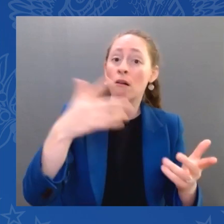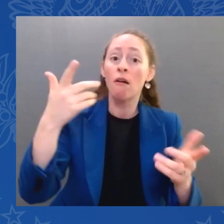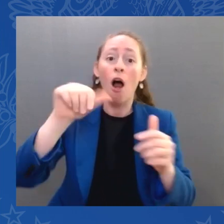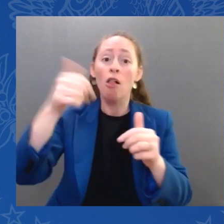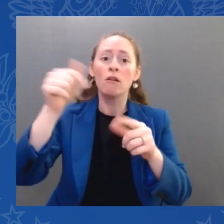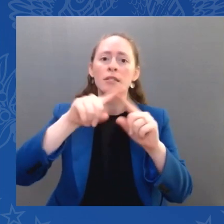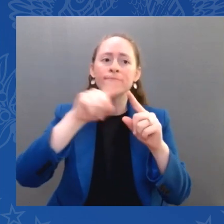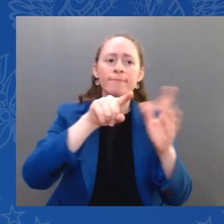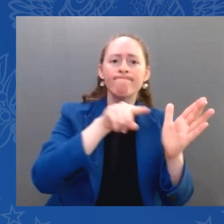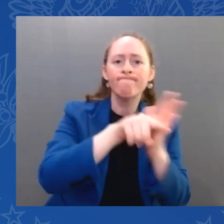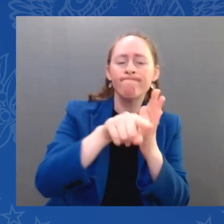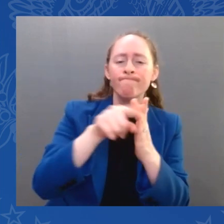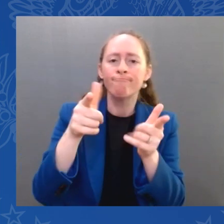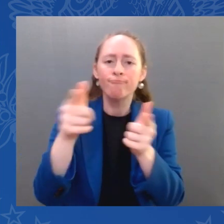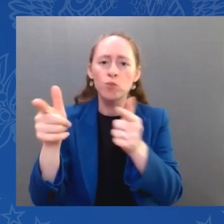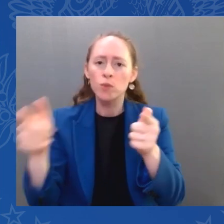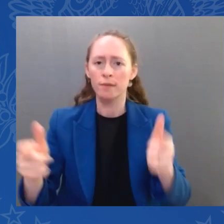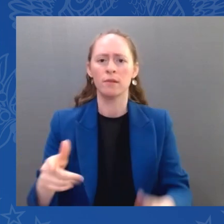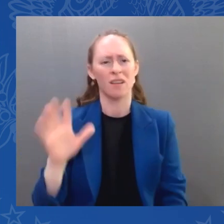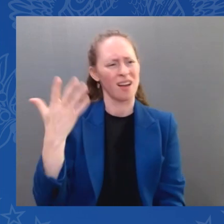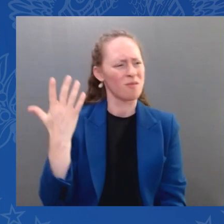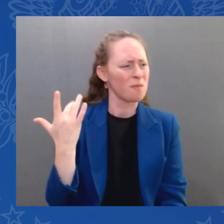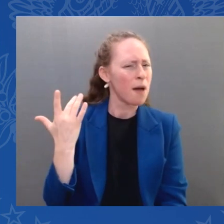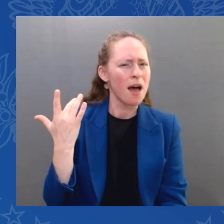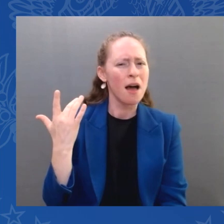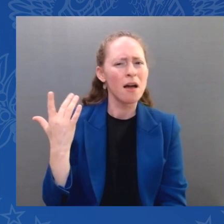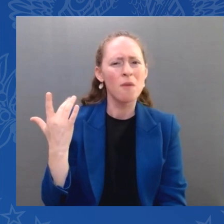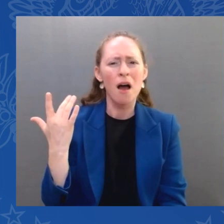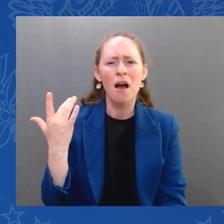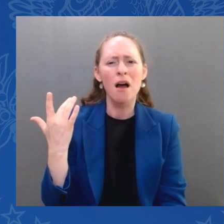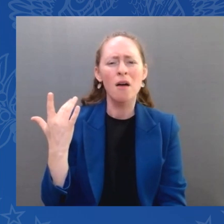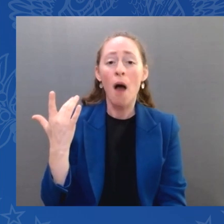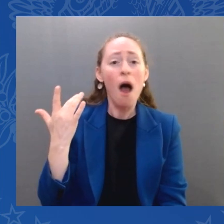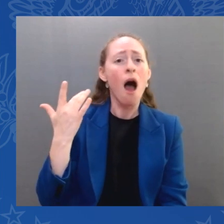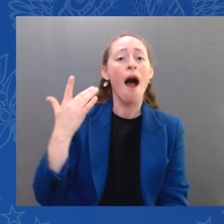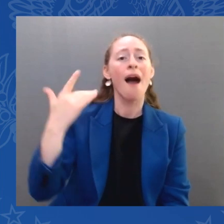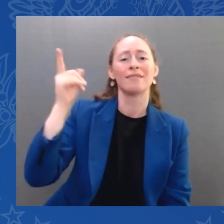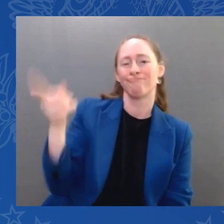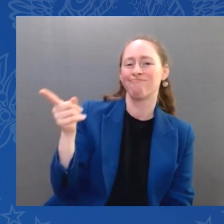gun lobby, gun manufacturers, special interest money, the rise of hyper-partisan tribal politics